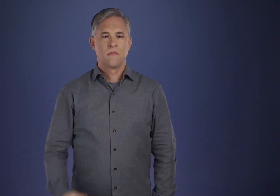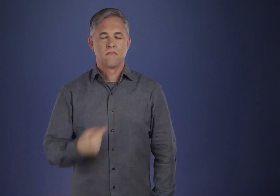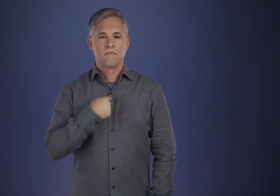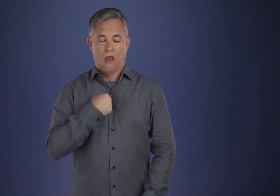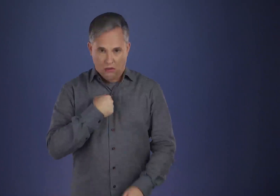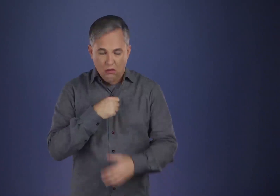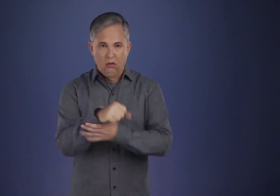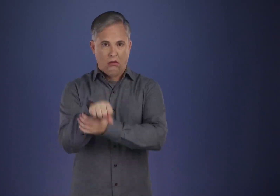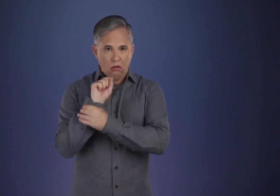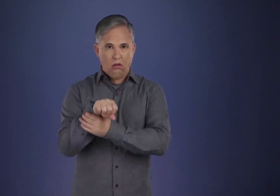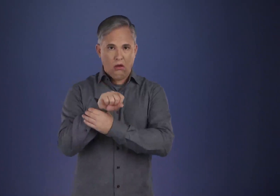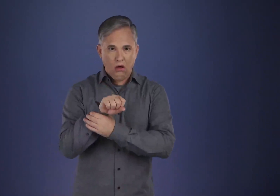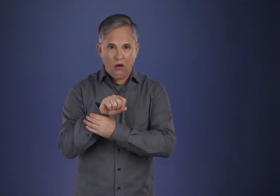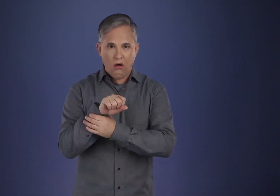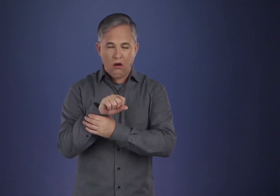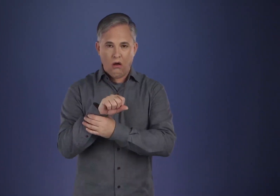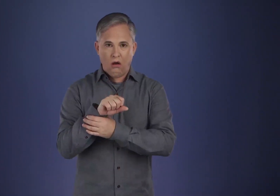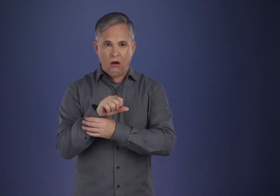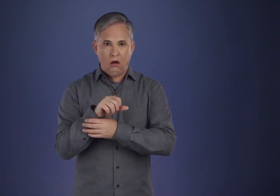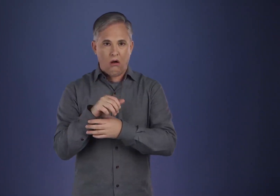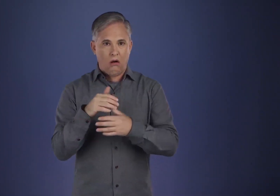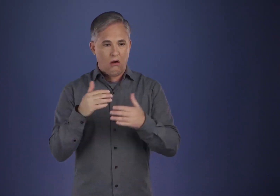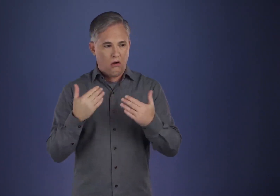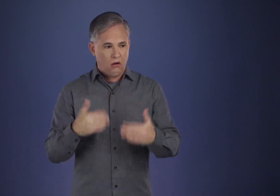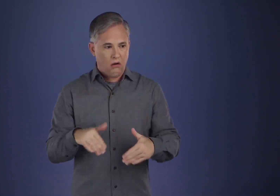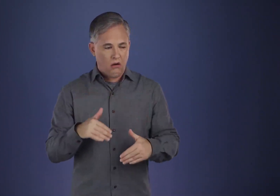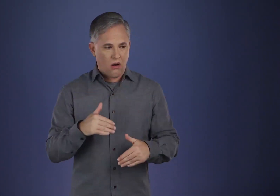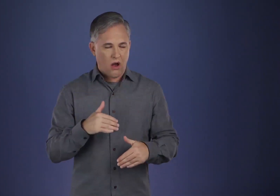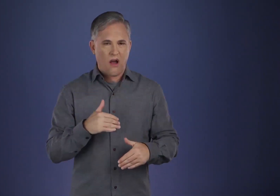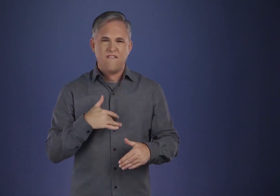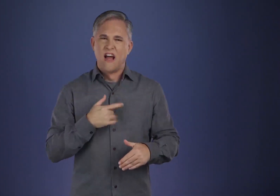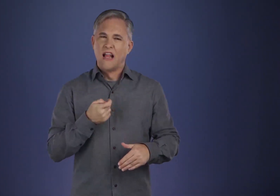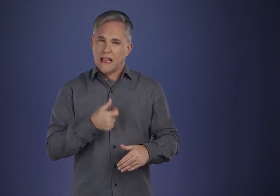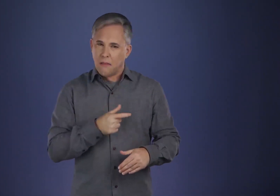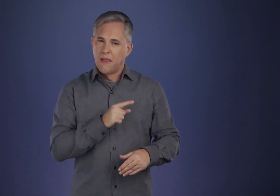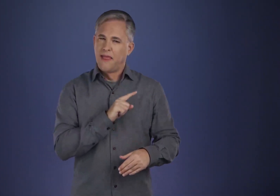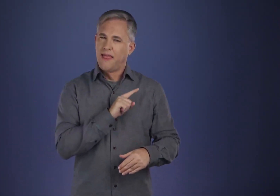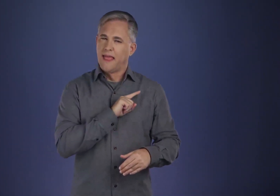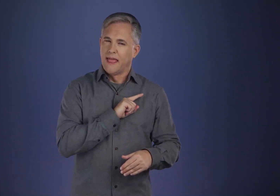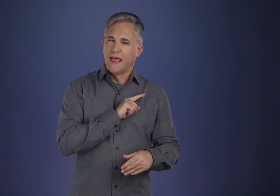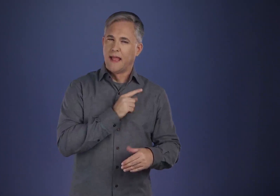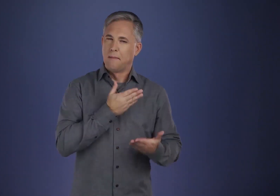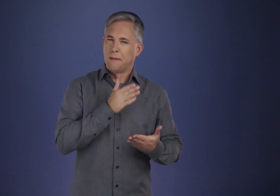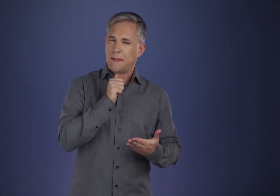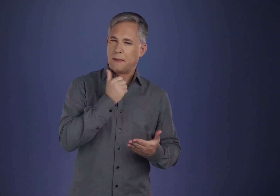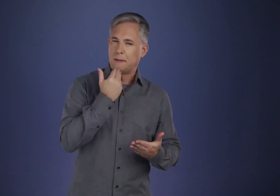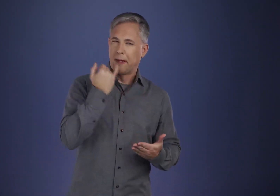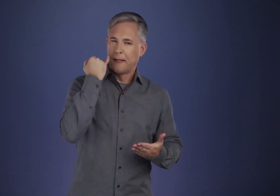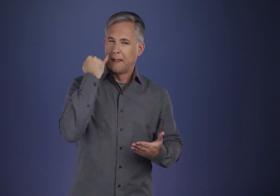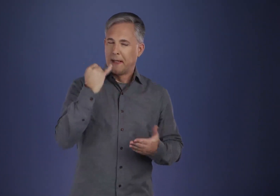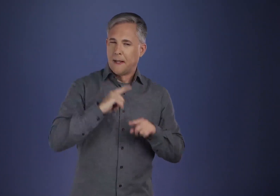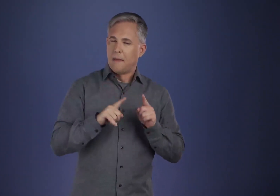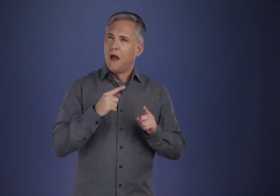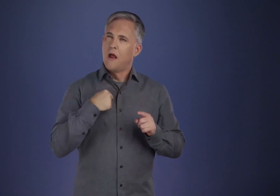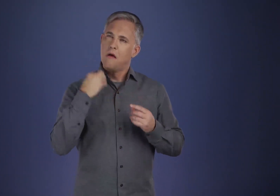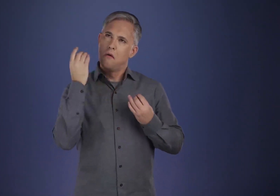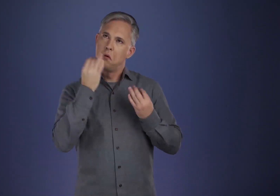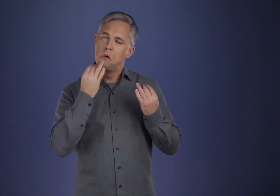I was bowled over. There were a few twinges of conscience until I saw how really ethical Charlie’s proposal was.